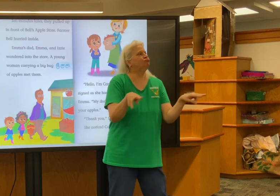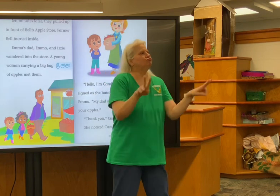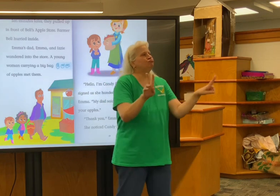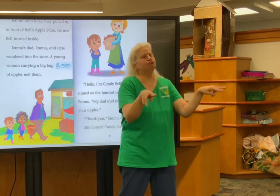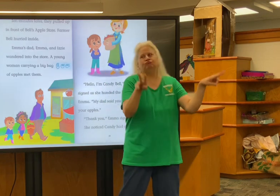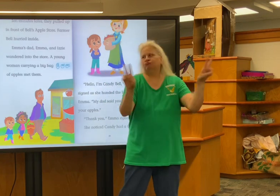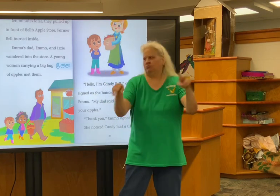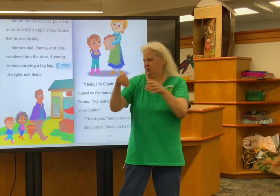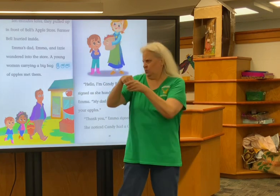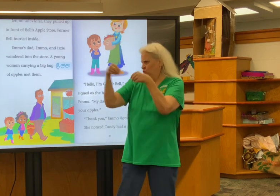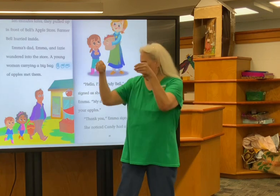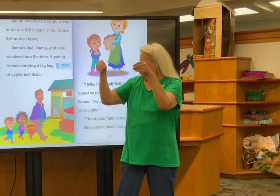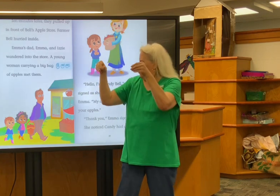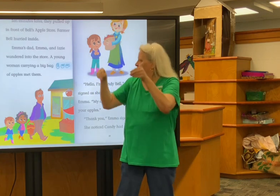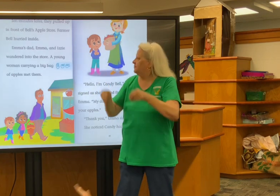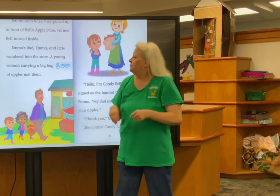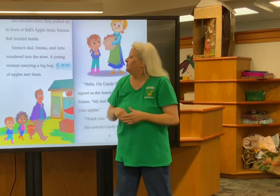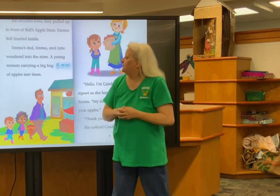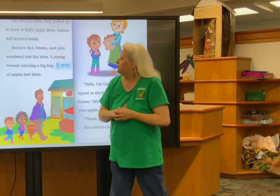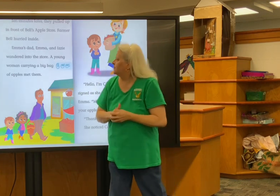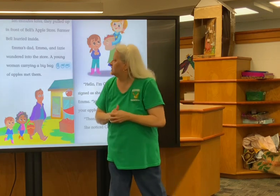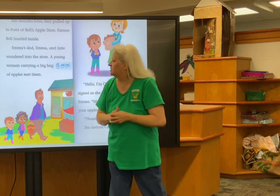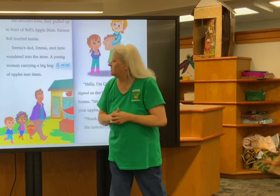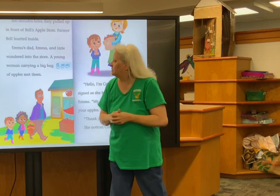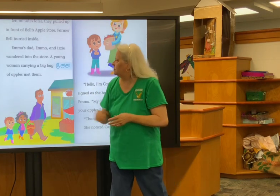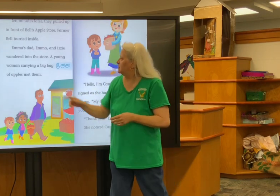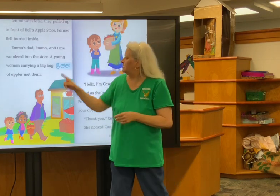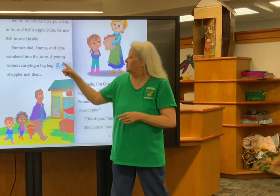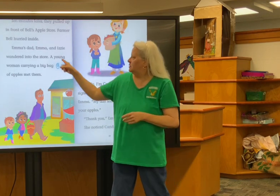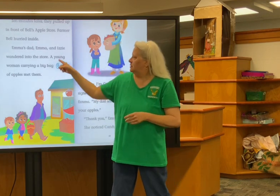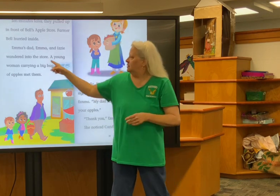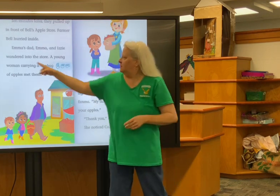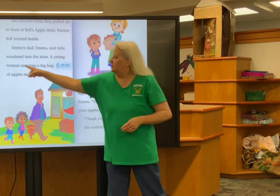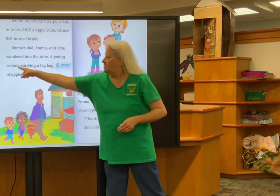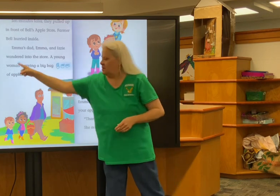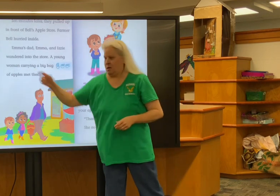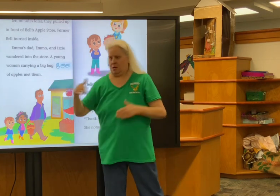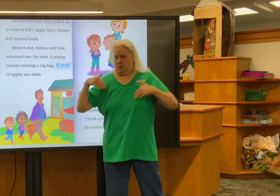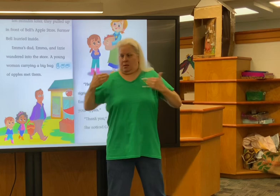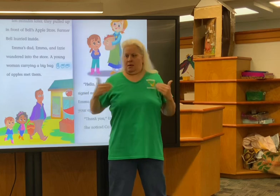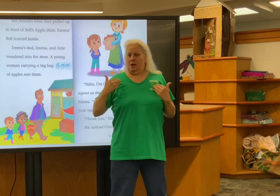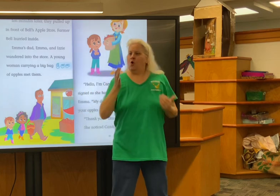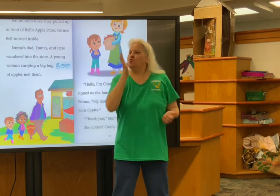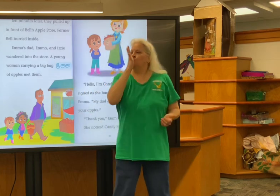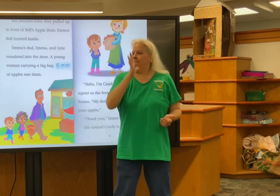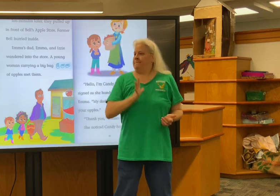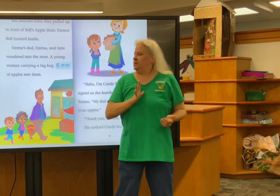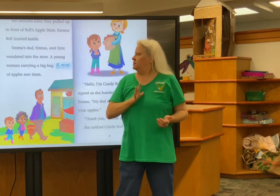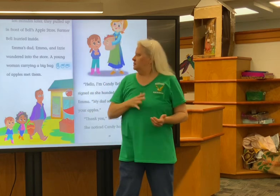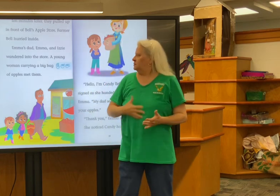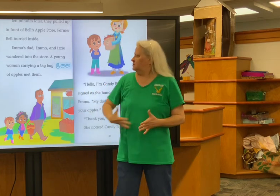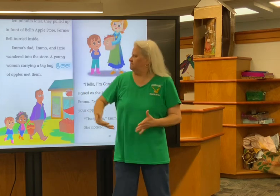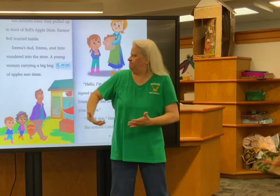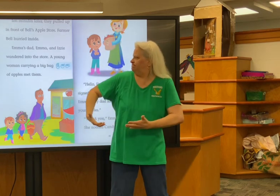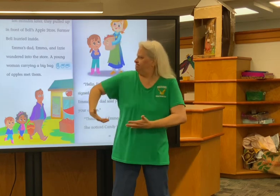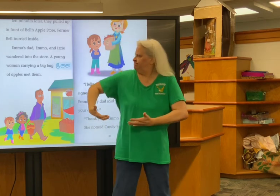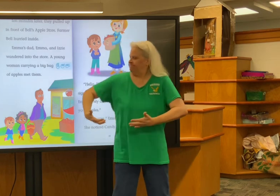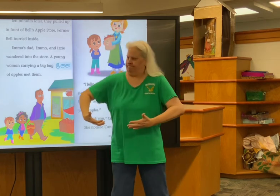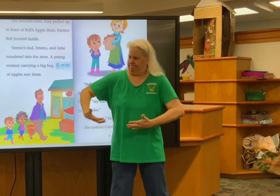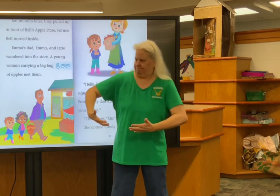Farmer Bell hurried inside. Emma's Dad, Emma, and Izze wandered into the store.